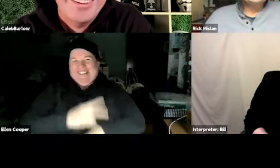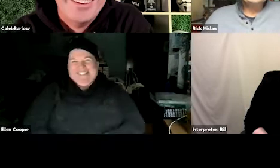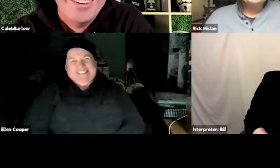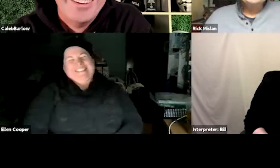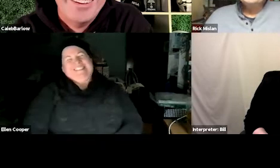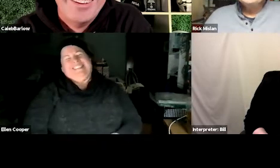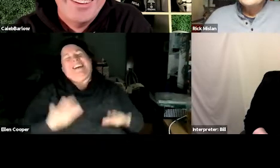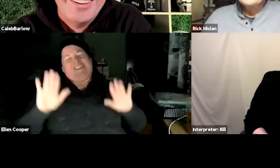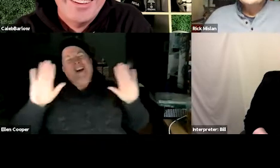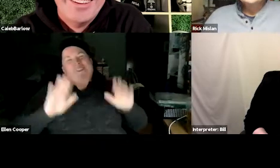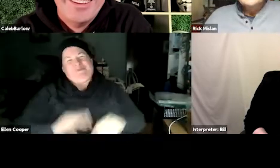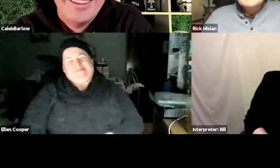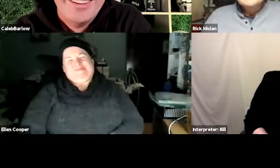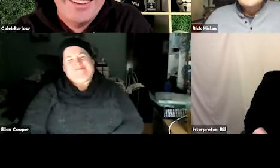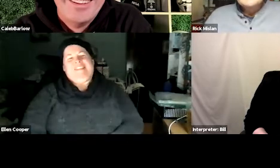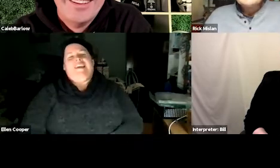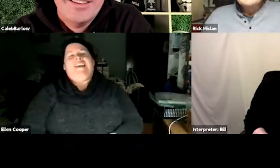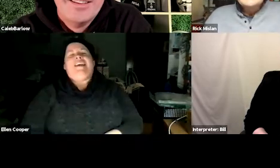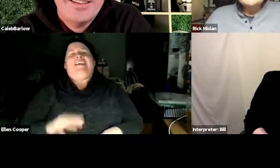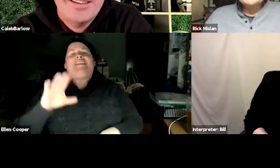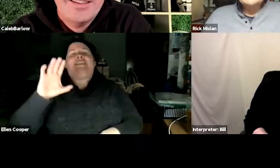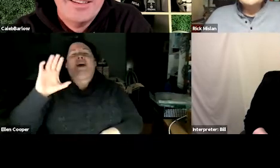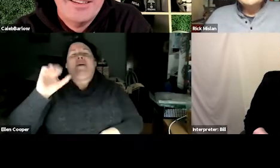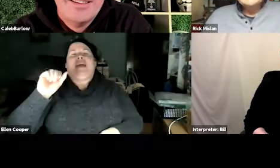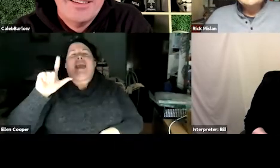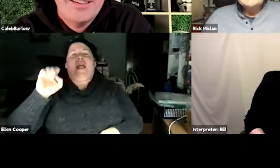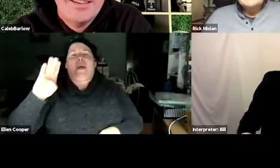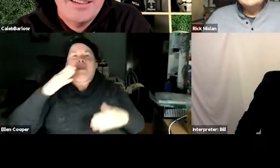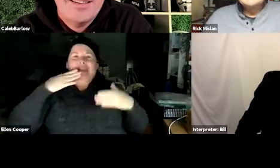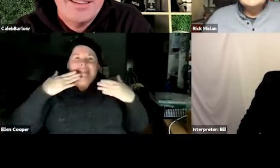Rick Mislan: Well, Caleb. Again, thank you for your time tonight.